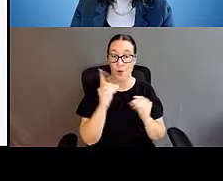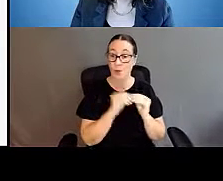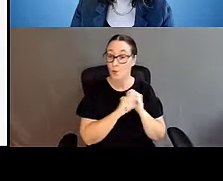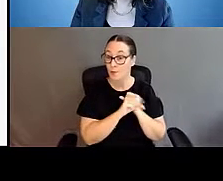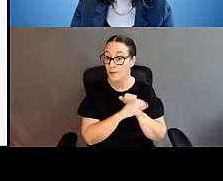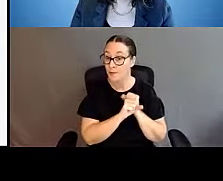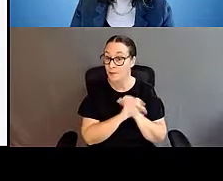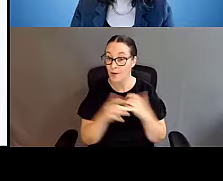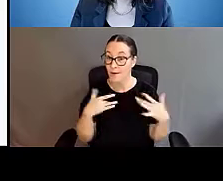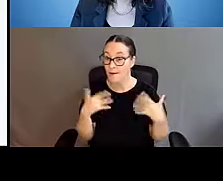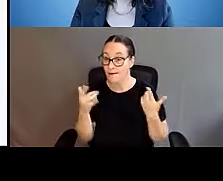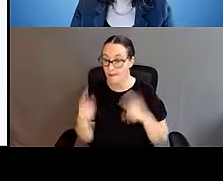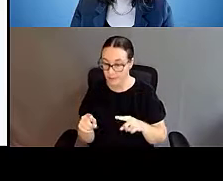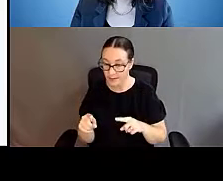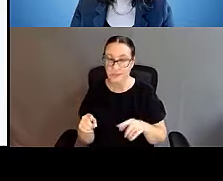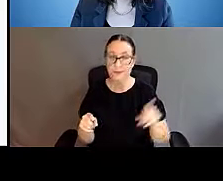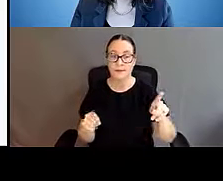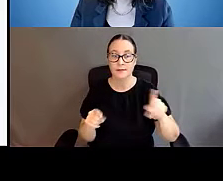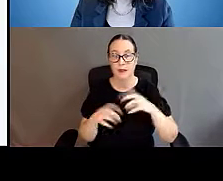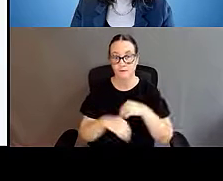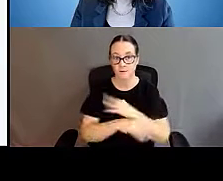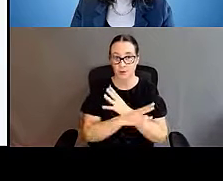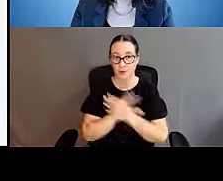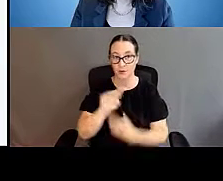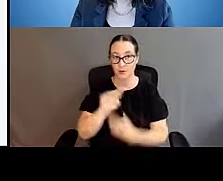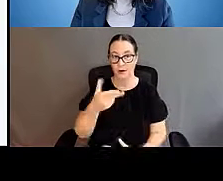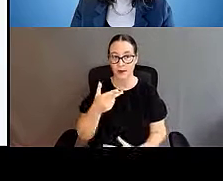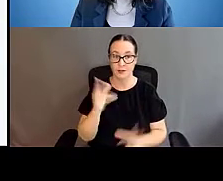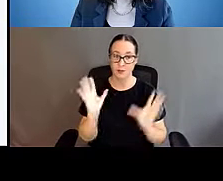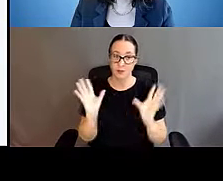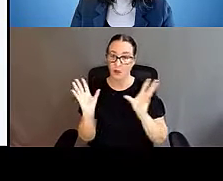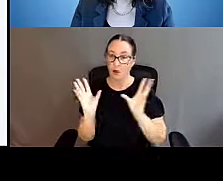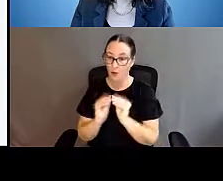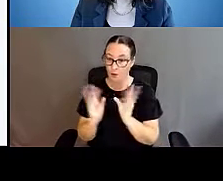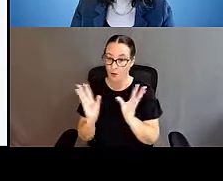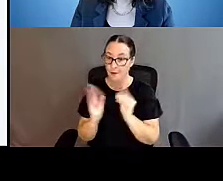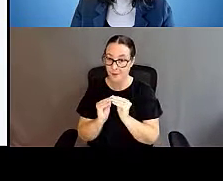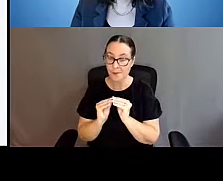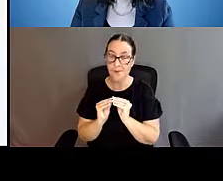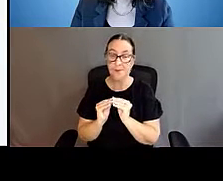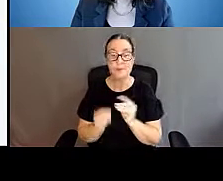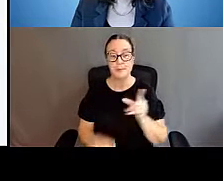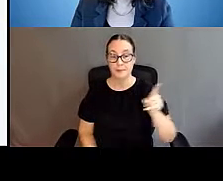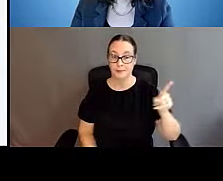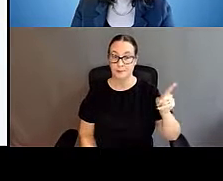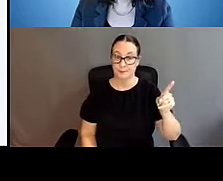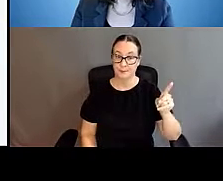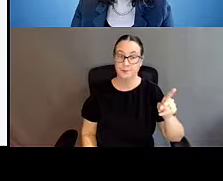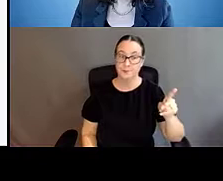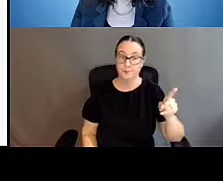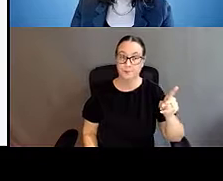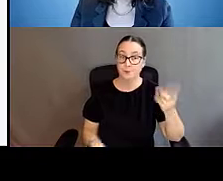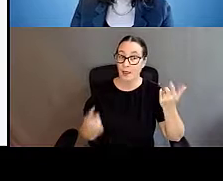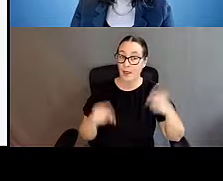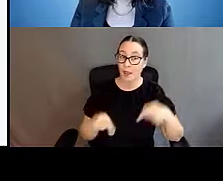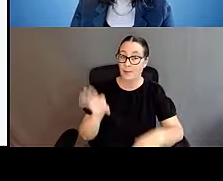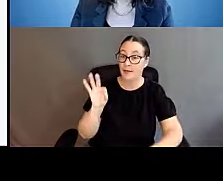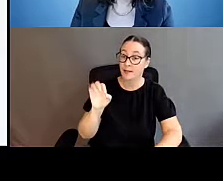We are doing a virtual NIH conference that has ... that'll be in February but also has a number